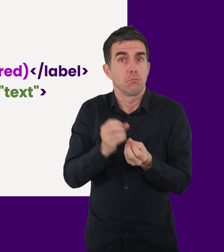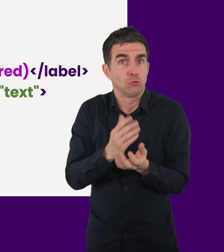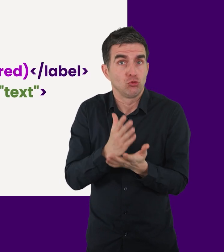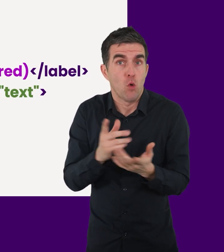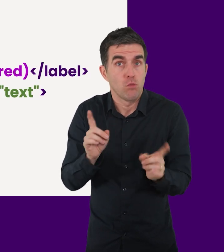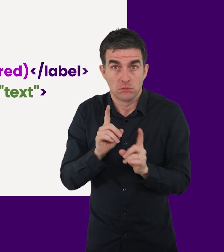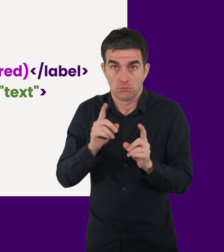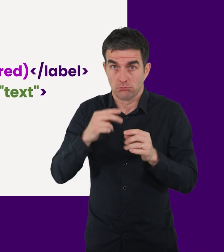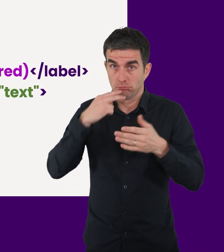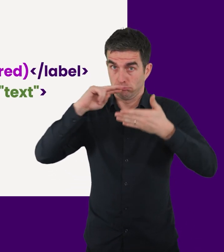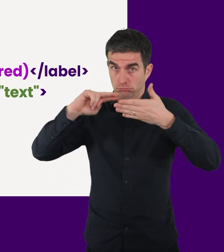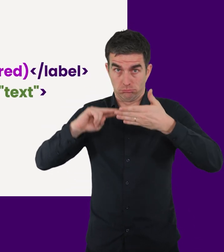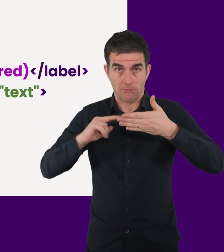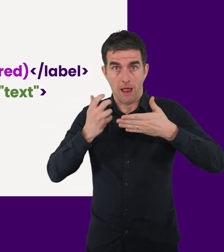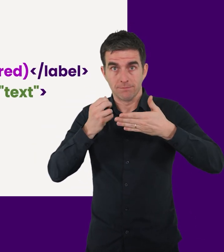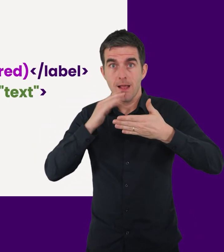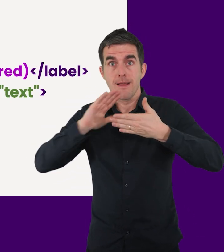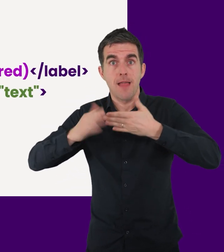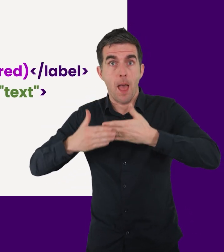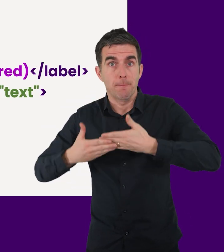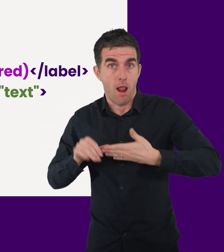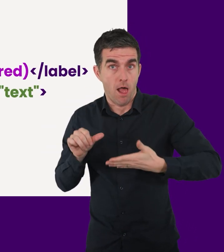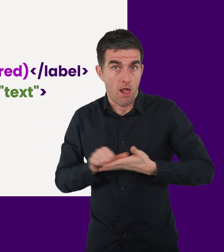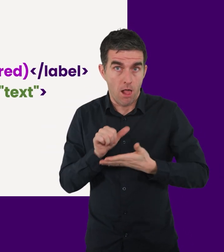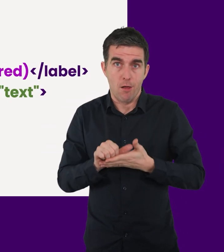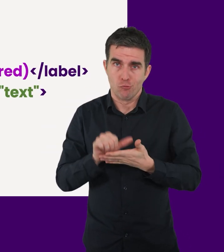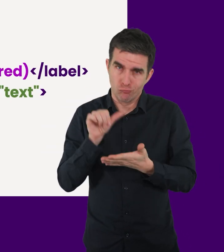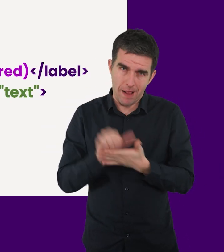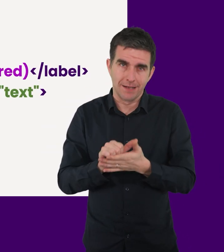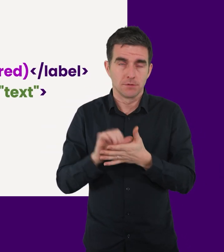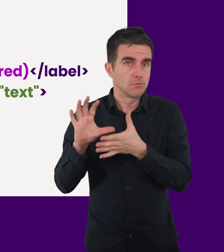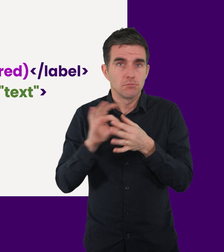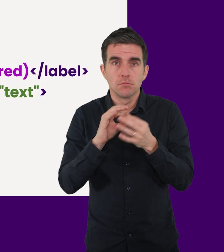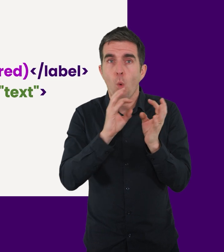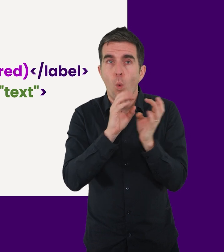Next, you should ensure that form fields and labels are correctly associated in the code.